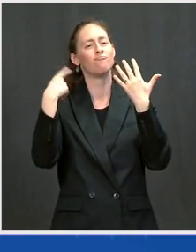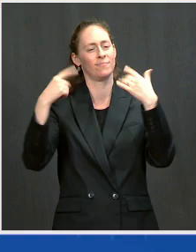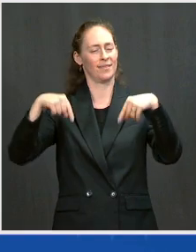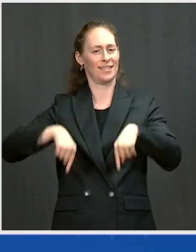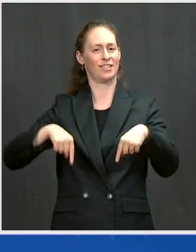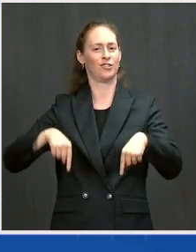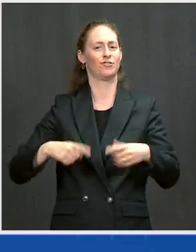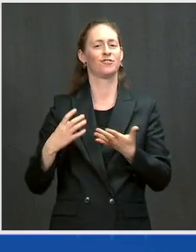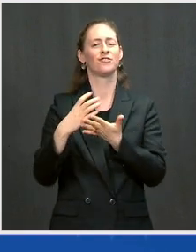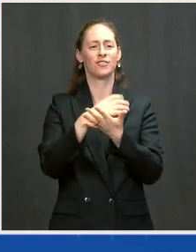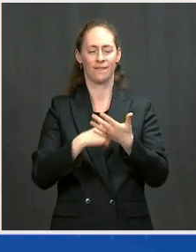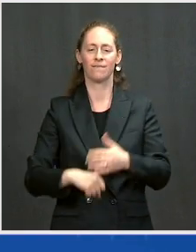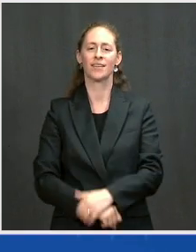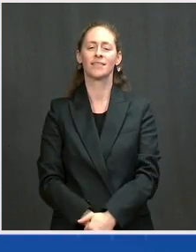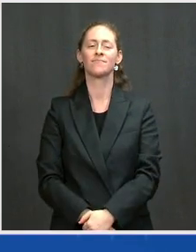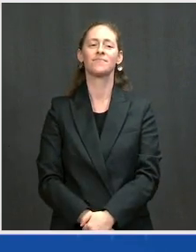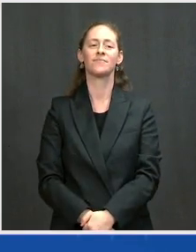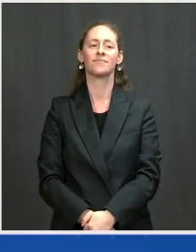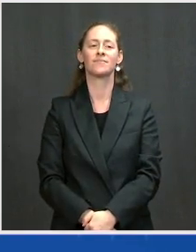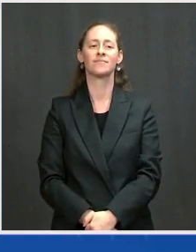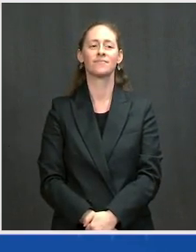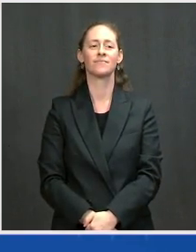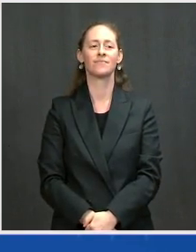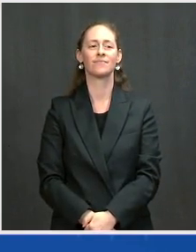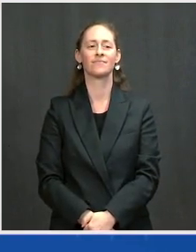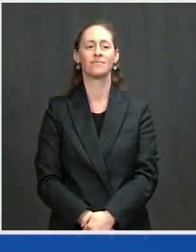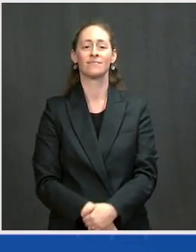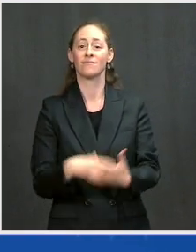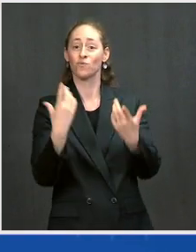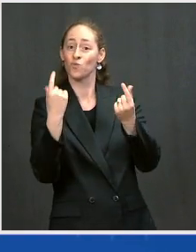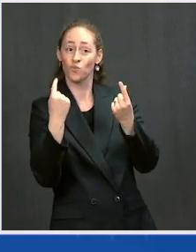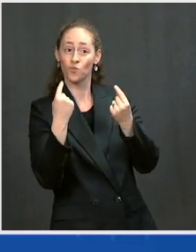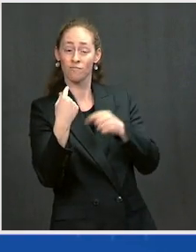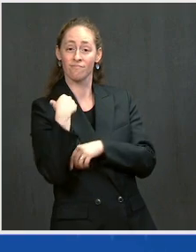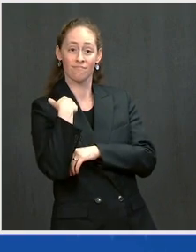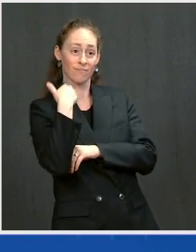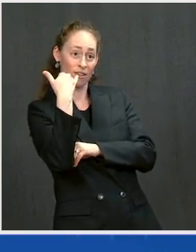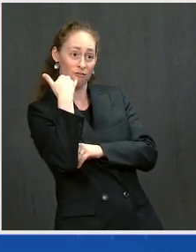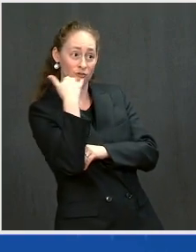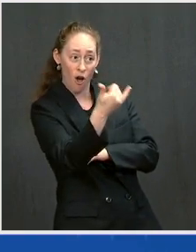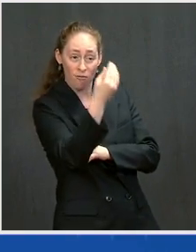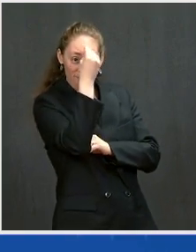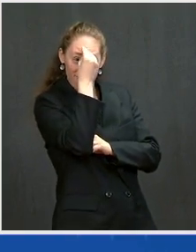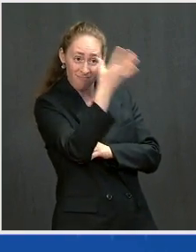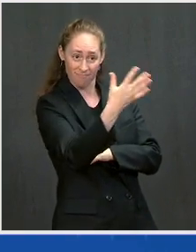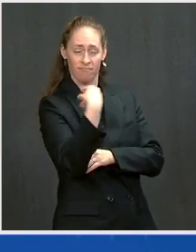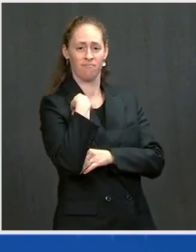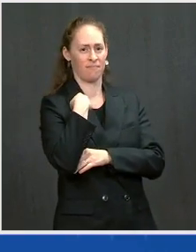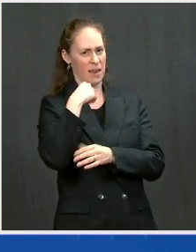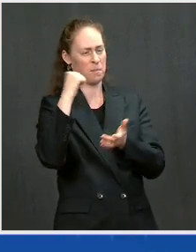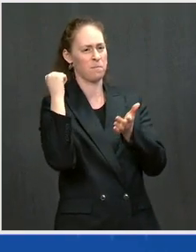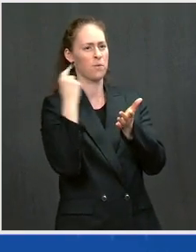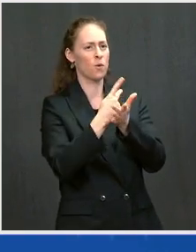that I had approved this award, I also spoke to Jeanie. Excuse me for using your first name,